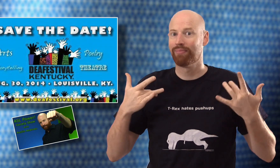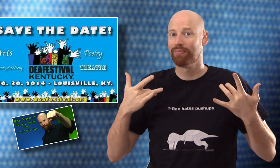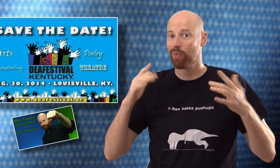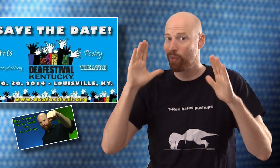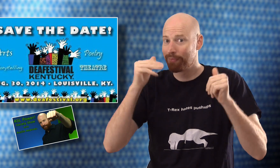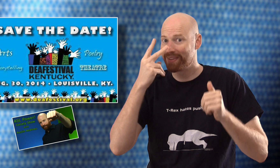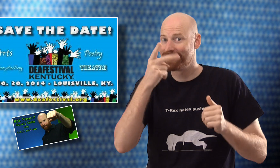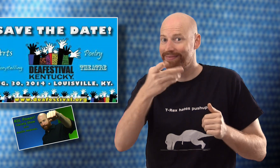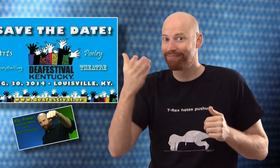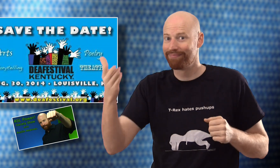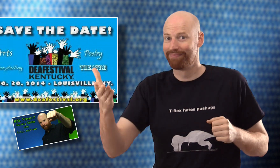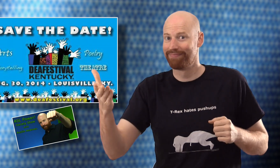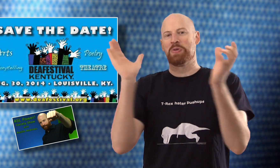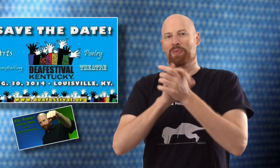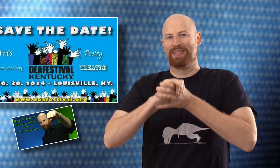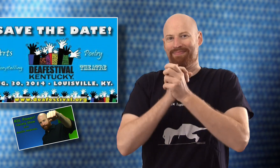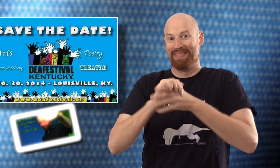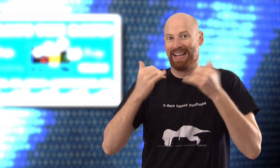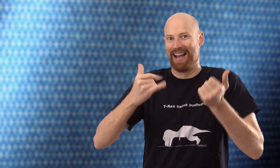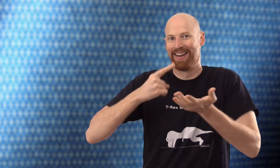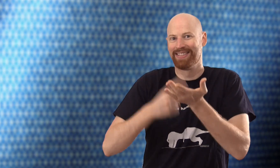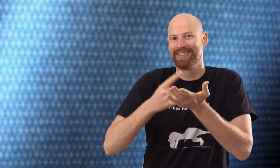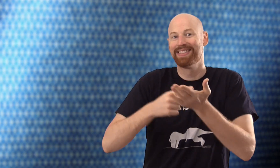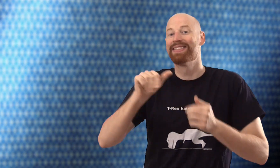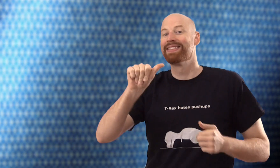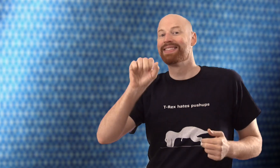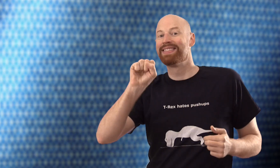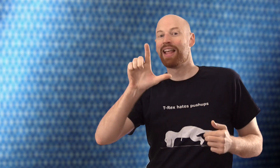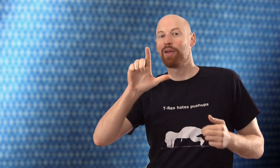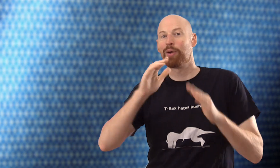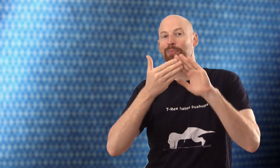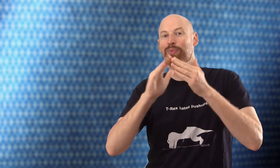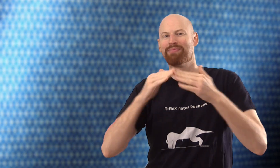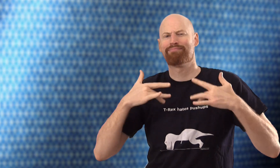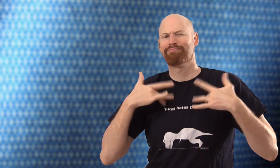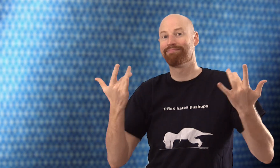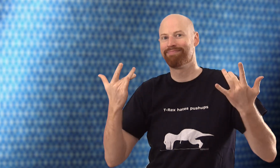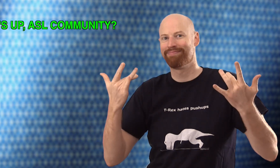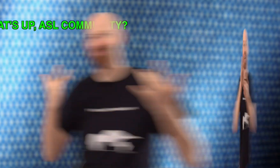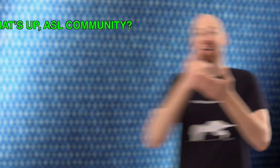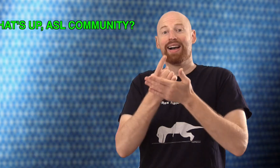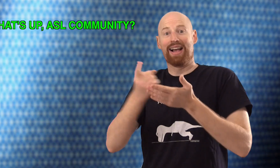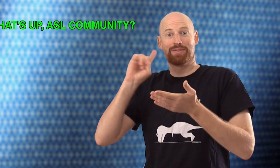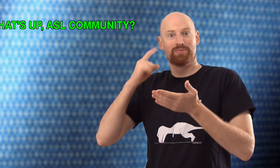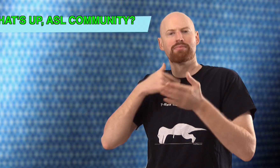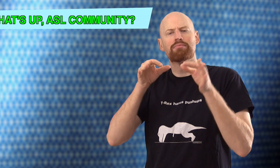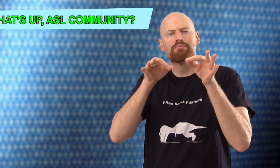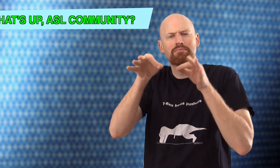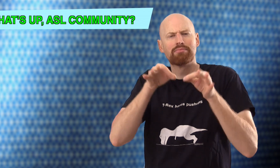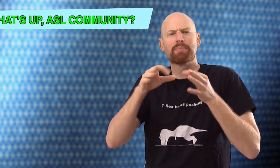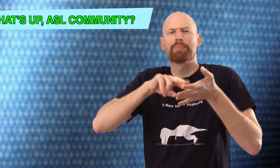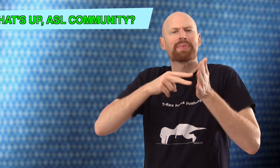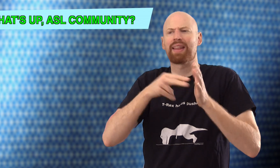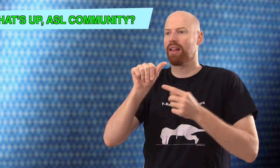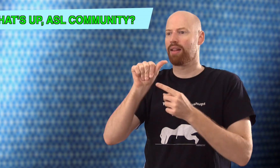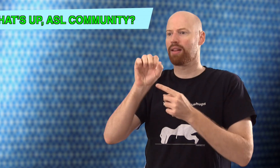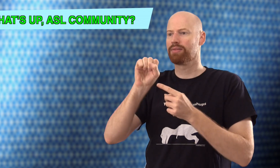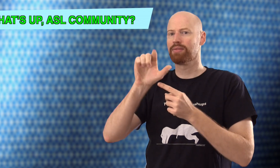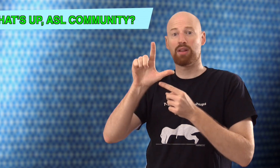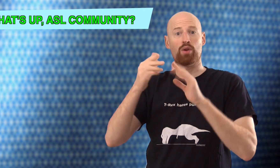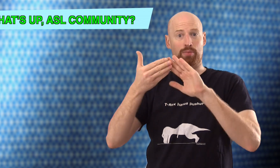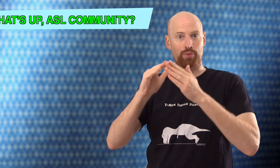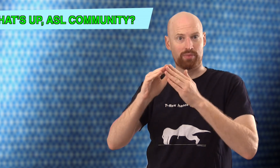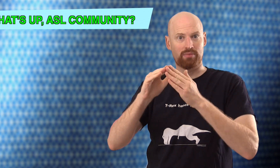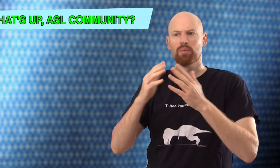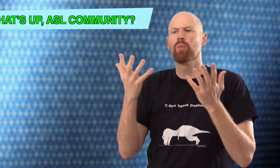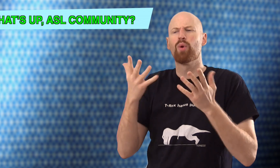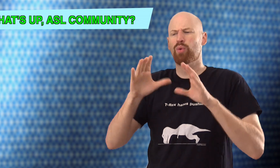wait and hope to see you there! Let's talk about the ASL Community. Last week I explained briefly what